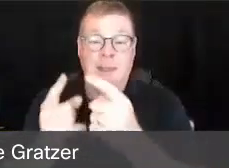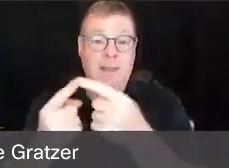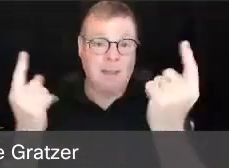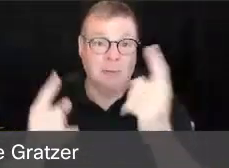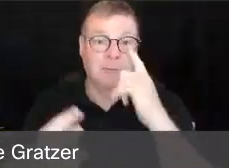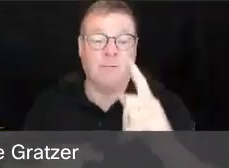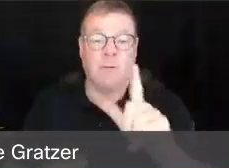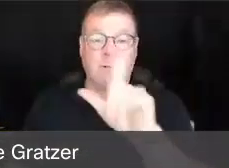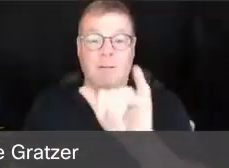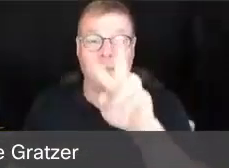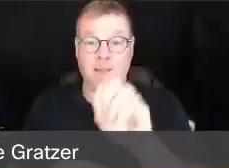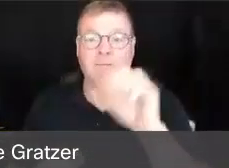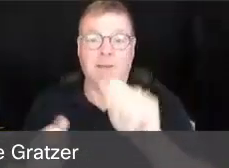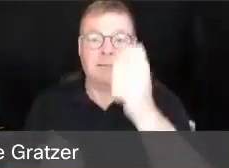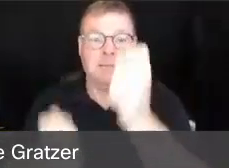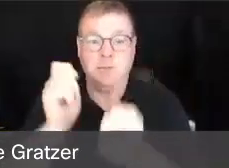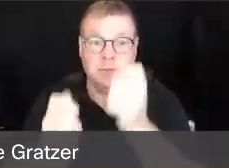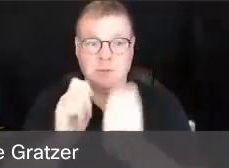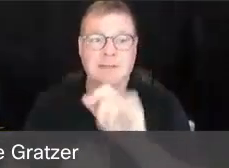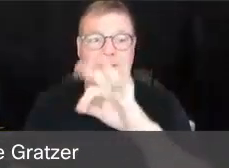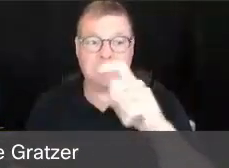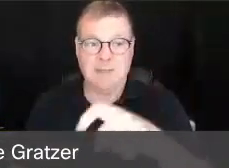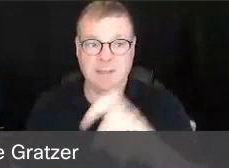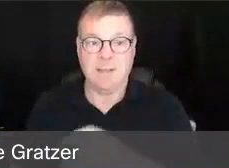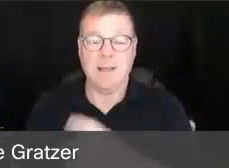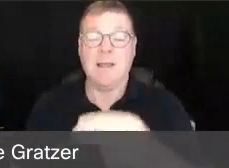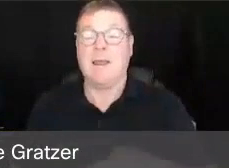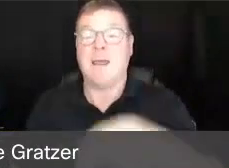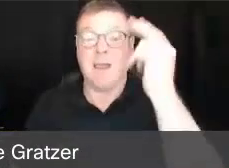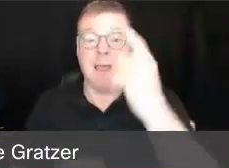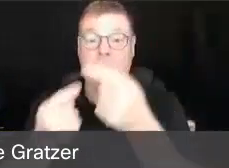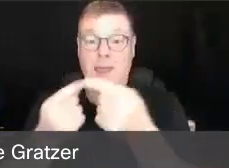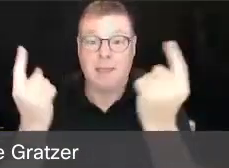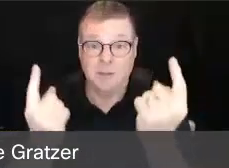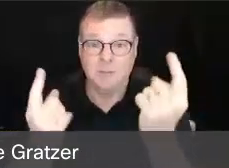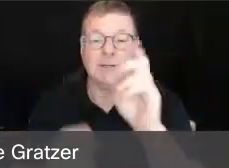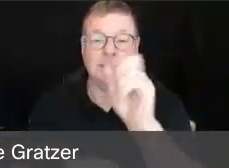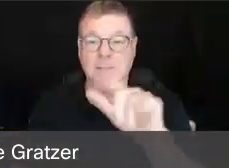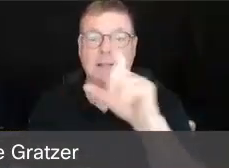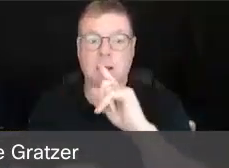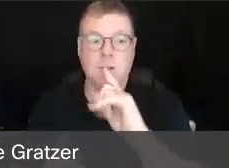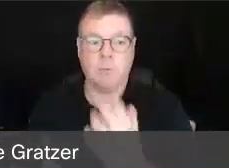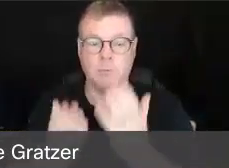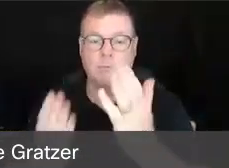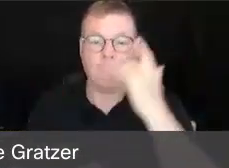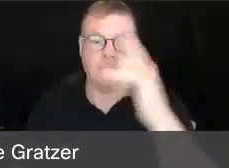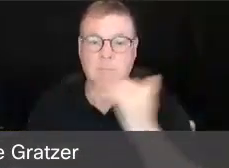caption pod can be changed as needed. The high contrast style is recommended for best visibility